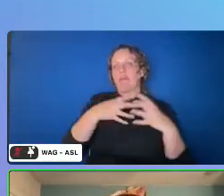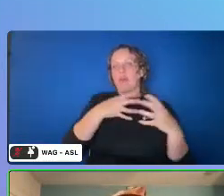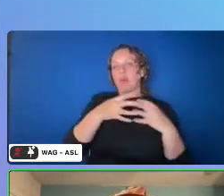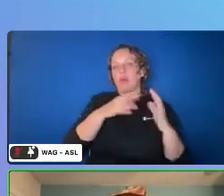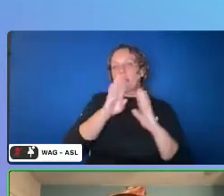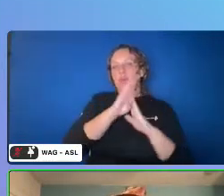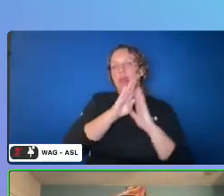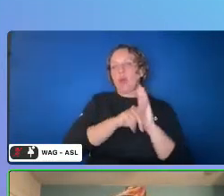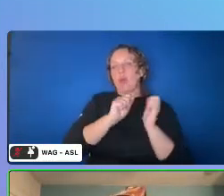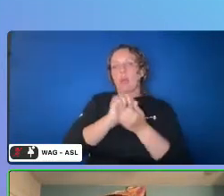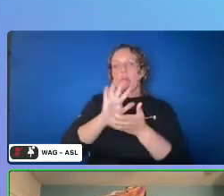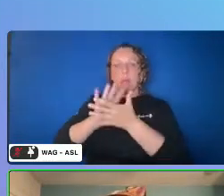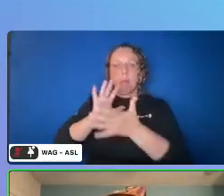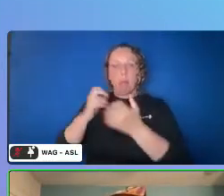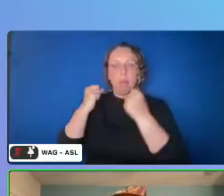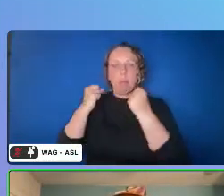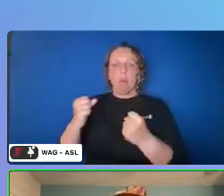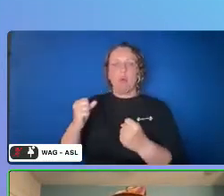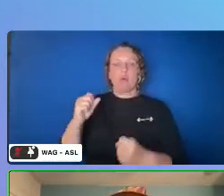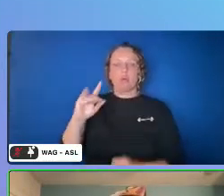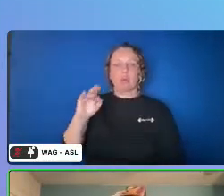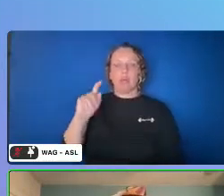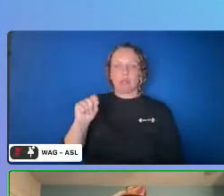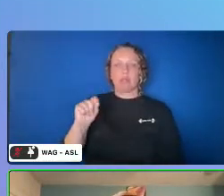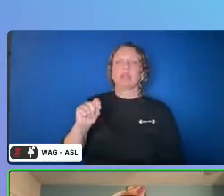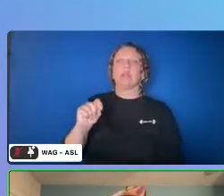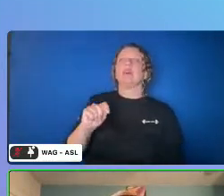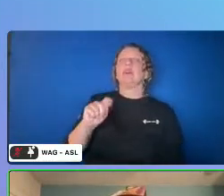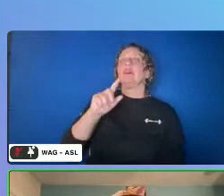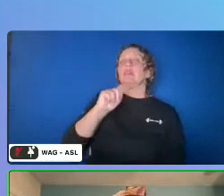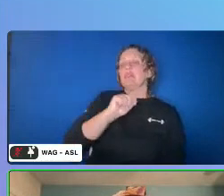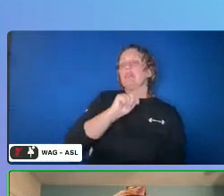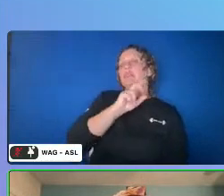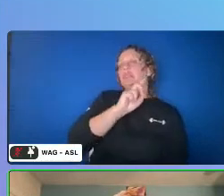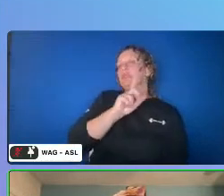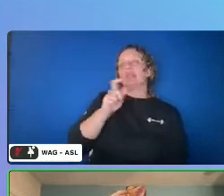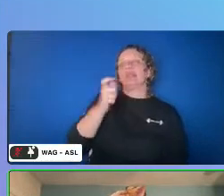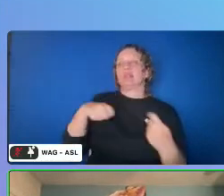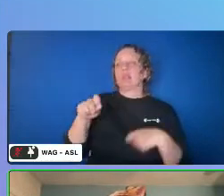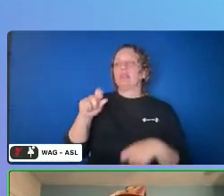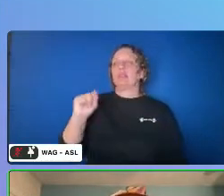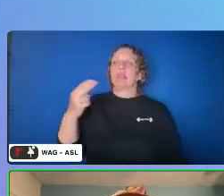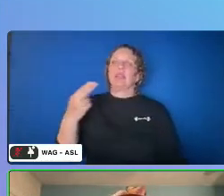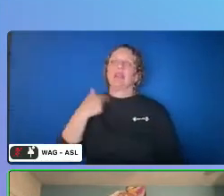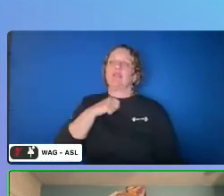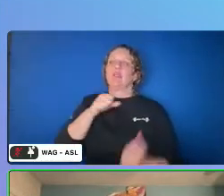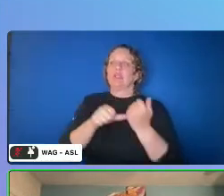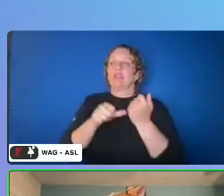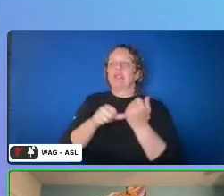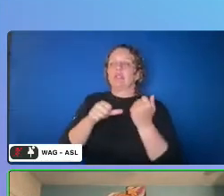those are marked up as just TDs when they should be THs to signify to assist the technology that we have a table header.